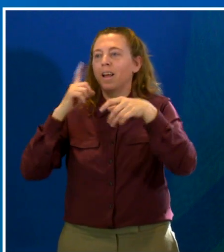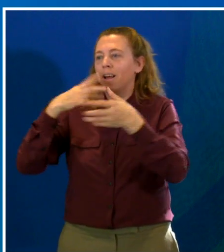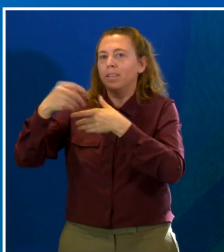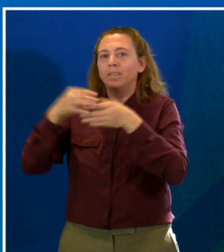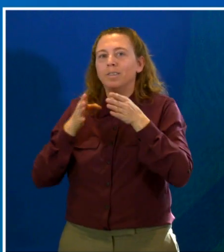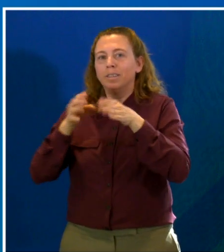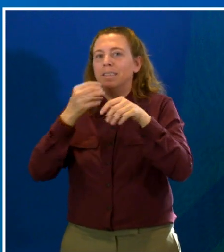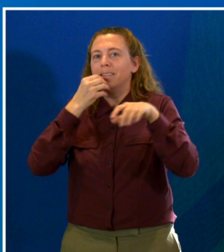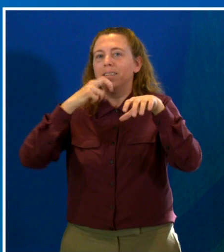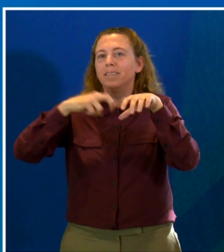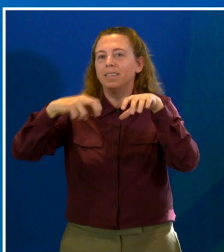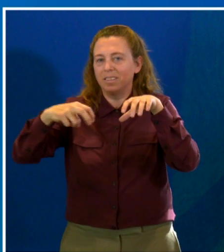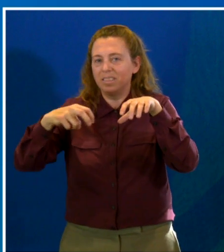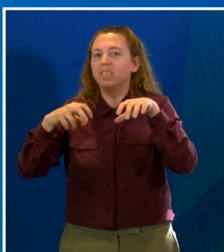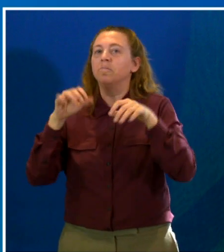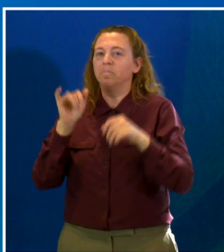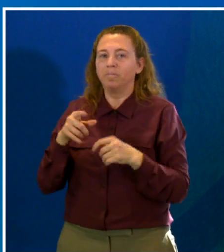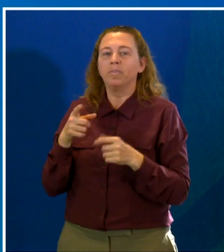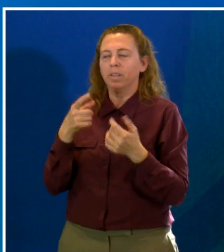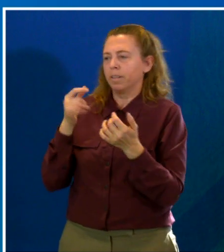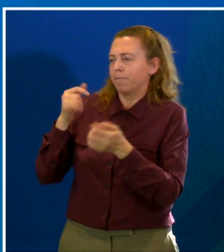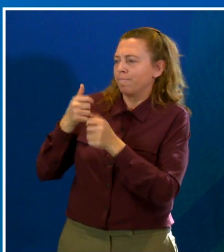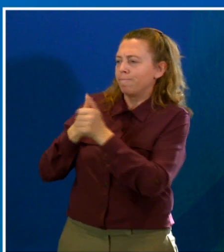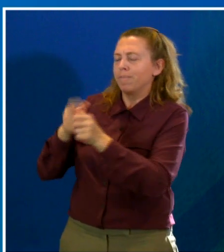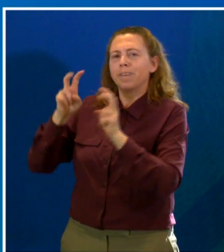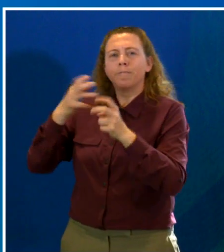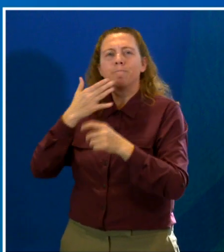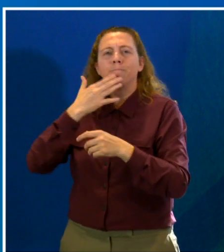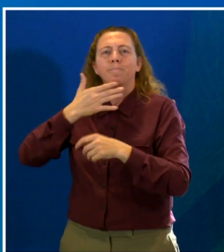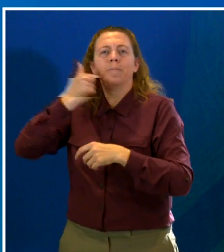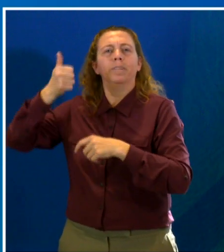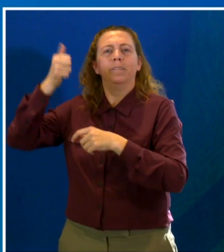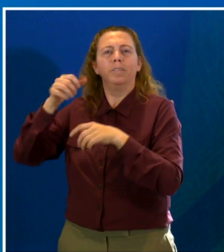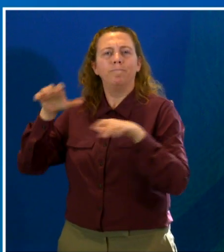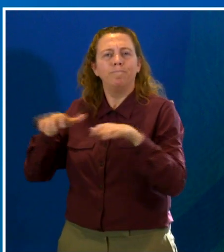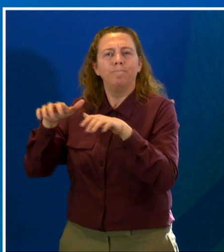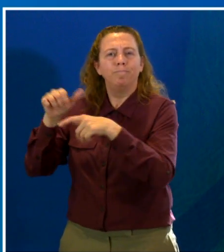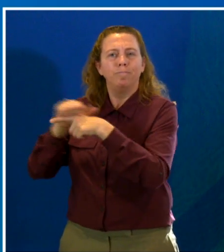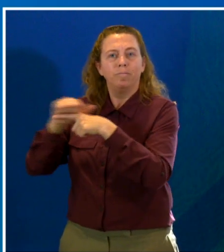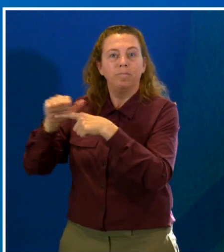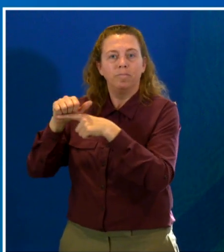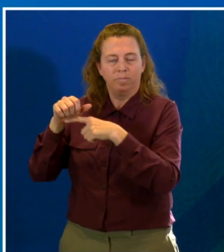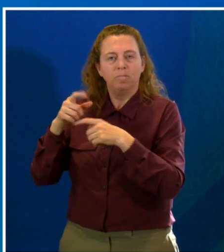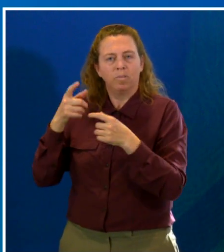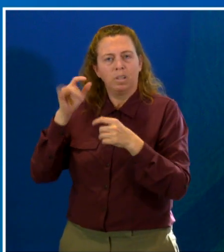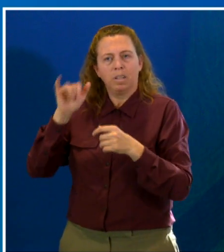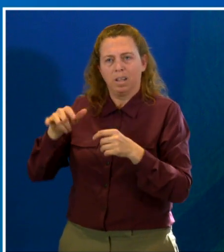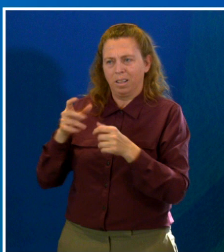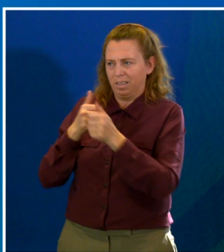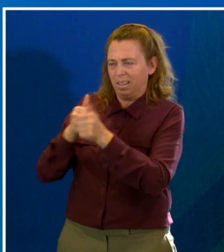Vancouver, among a list of international cities such as Buenos Aires, Melbourne, Australia and Paris.